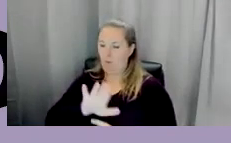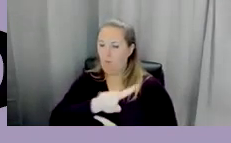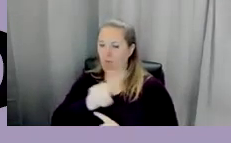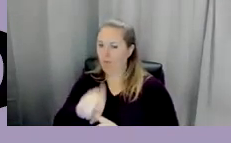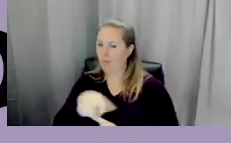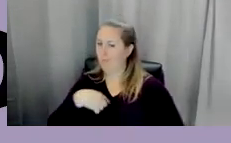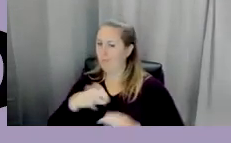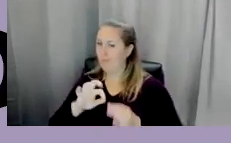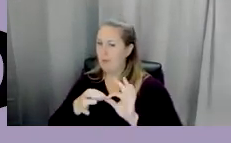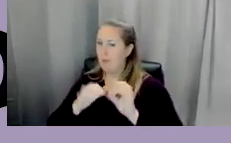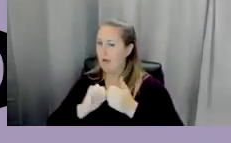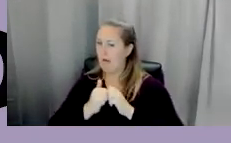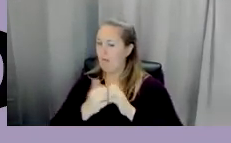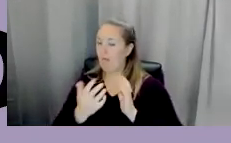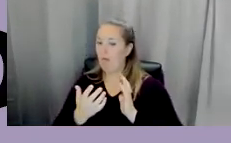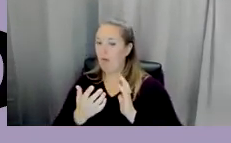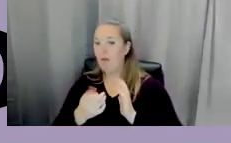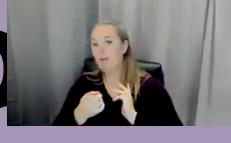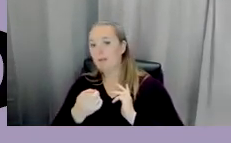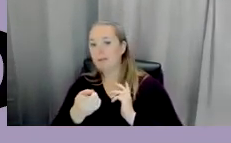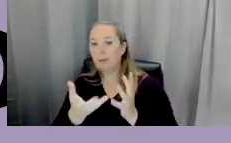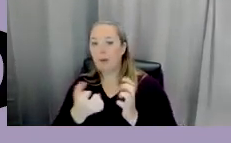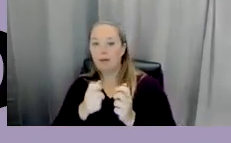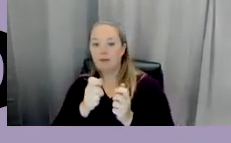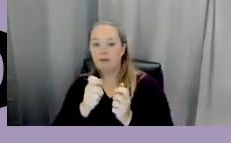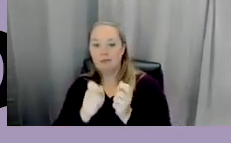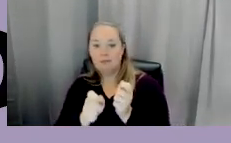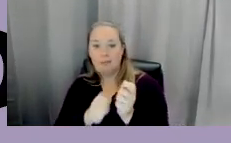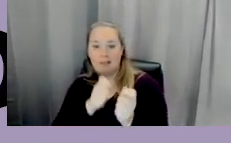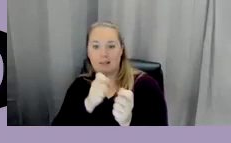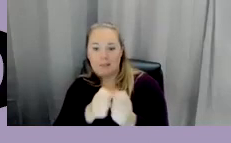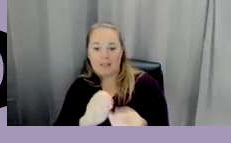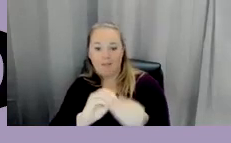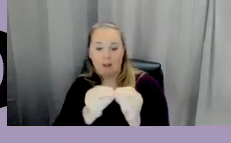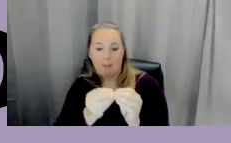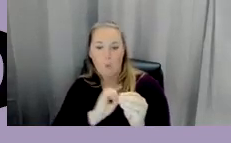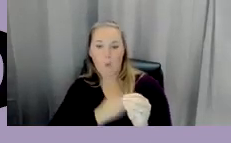OTHER POPULATIONS?